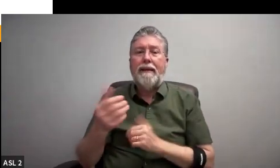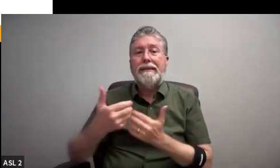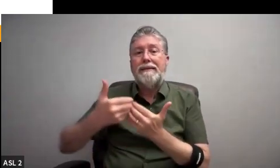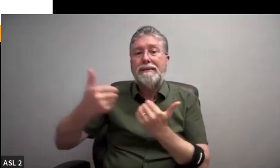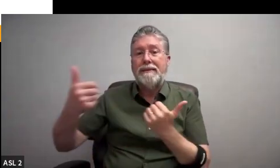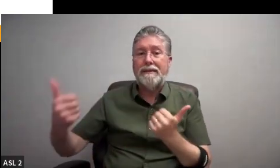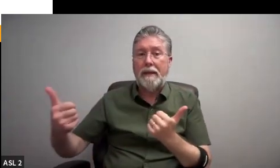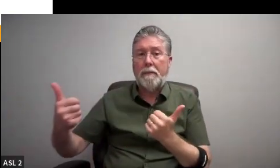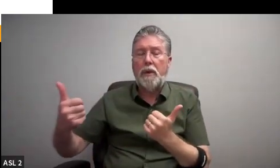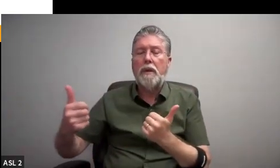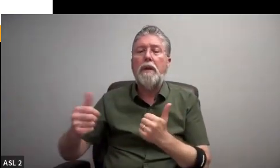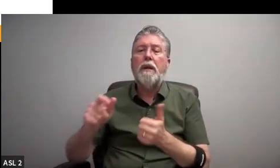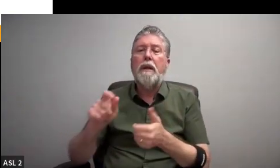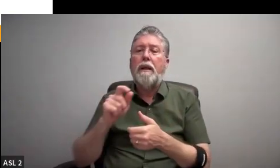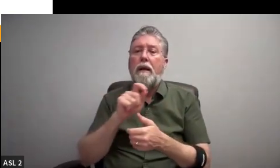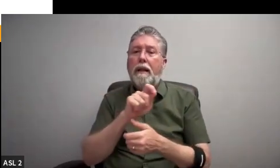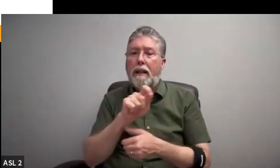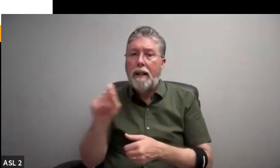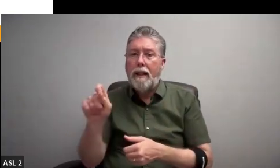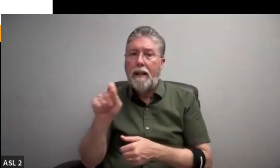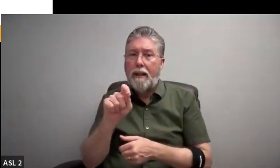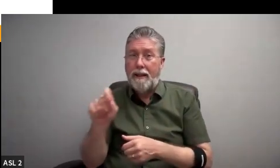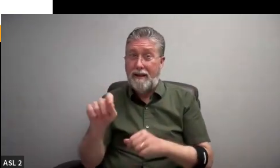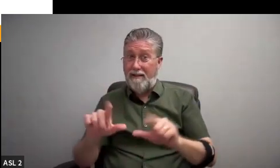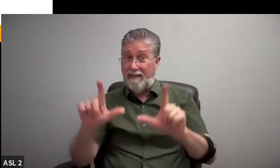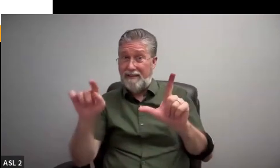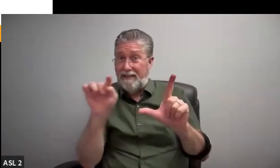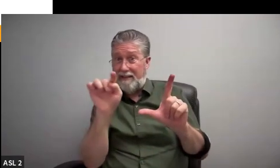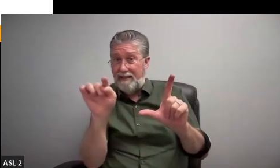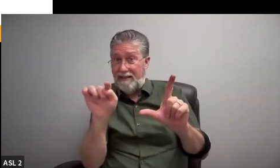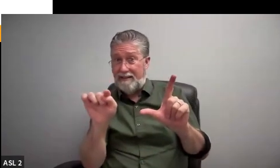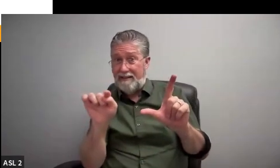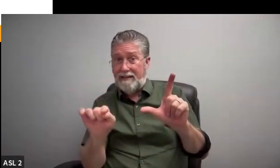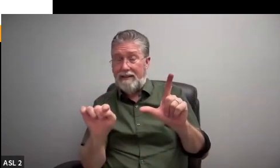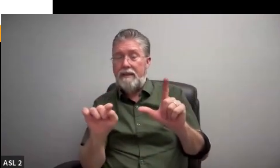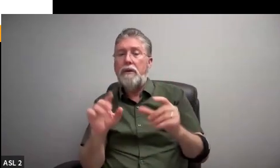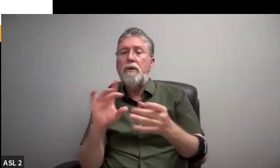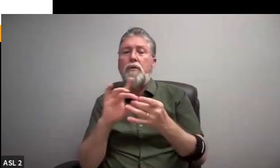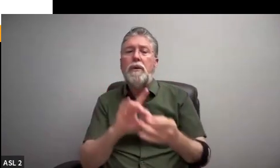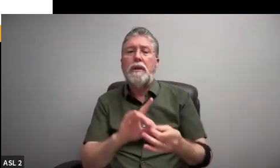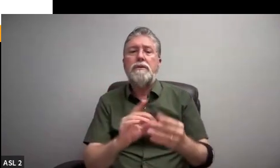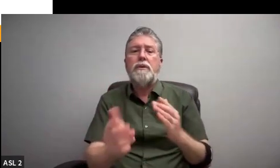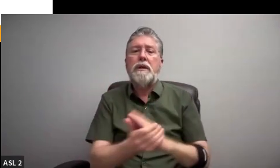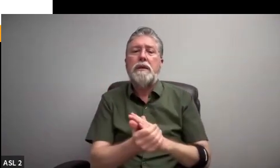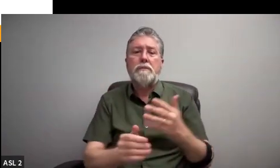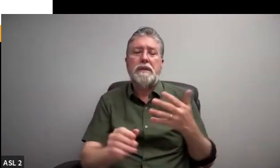and are underlined in the slide and that relate to Attachments C, D, and E. I'm not going to read